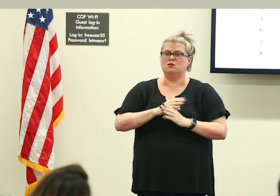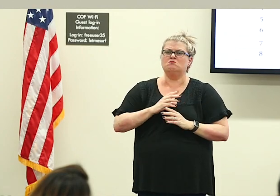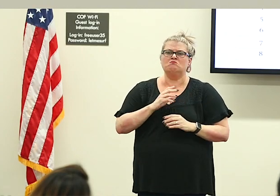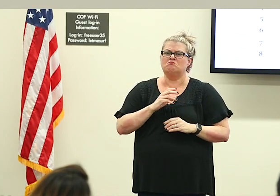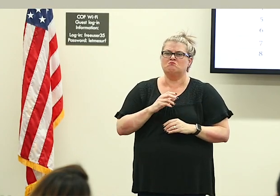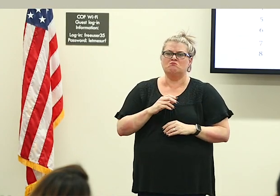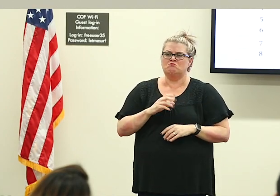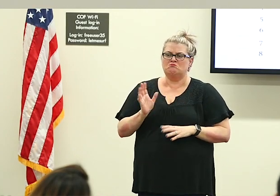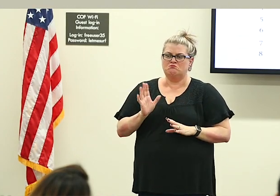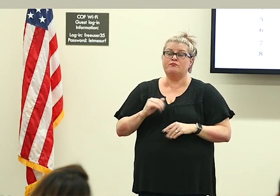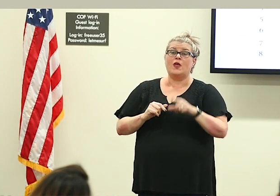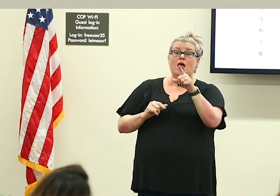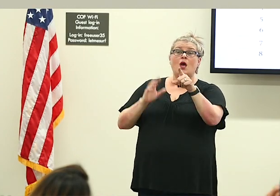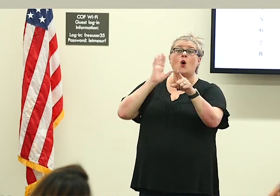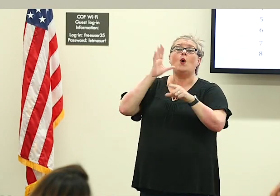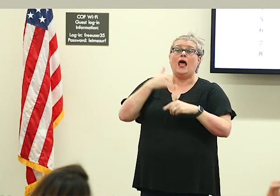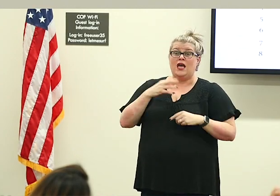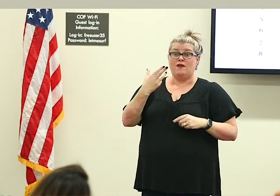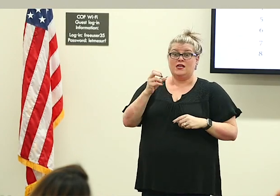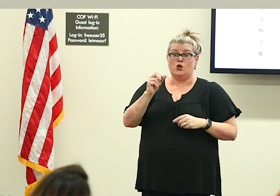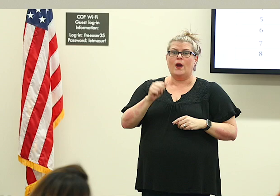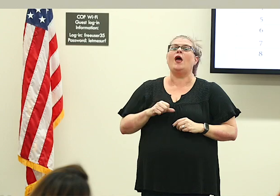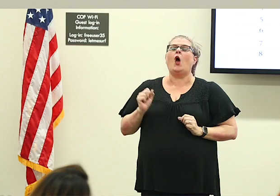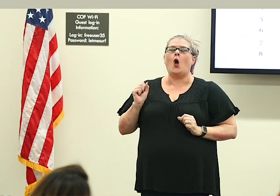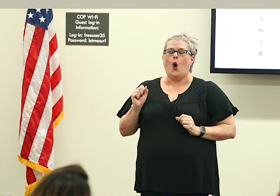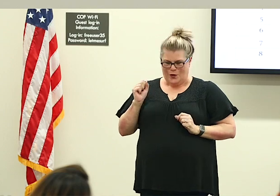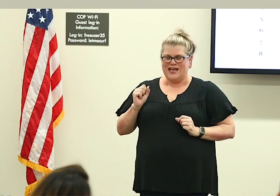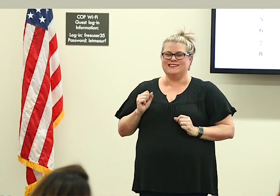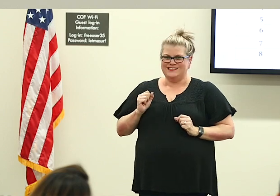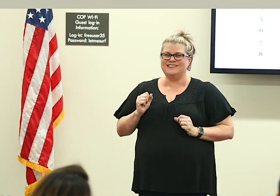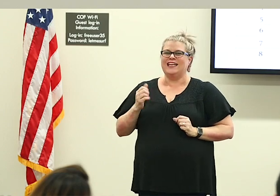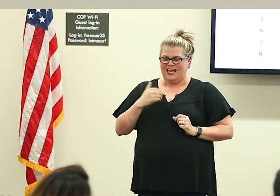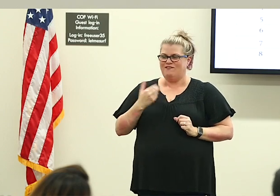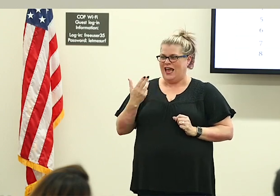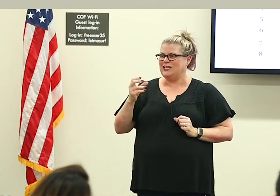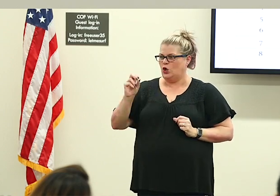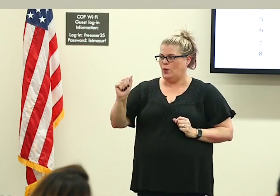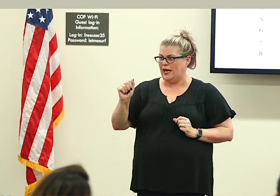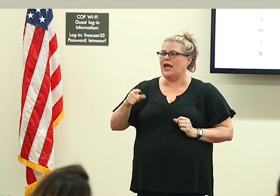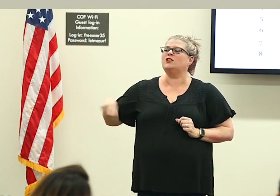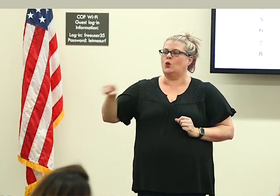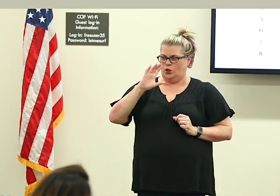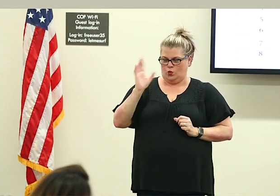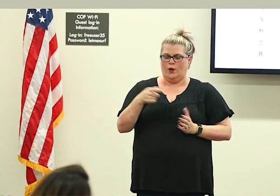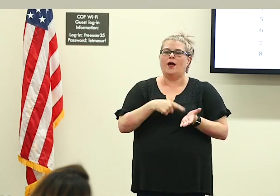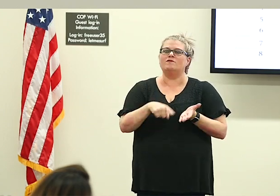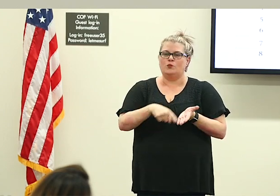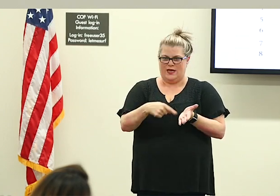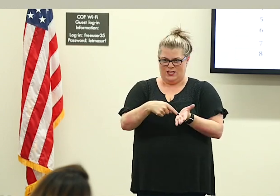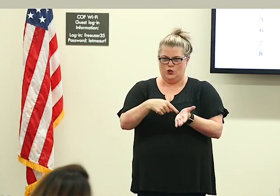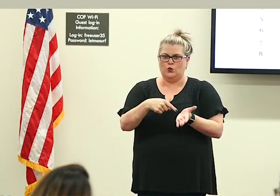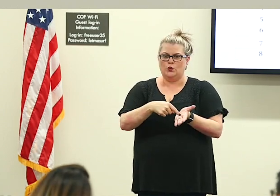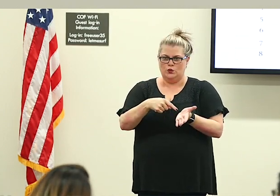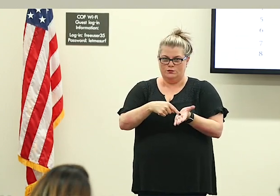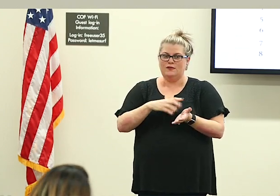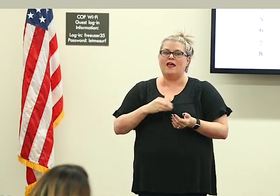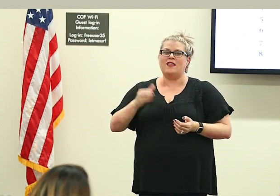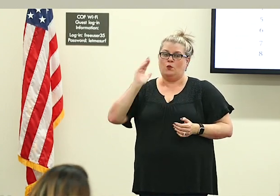[Female Attendee] There will be HOAs? Oh there's an HOA, yes. And you will have HOA dues, and they will seem very high to you.